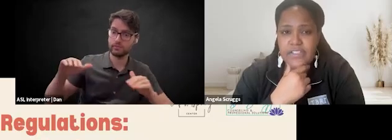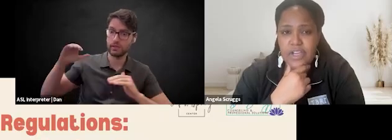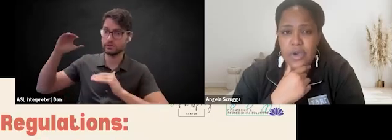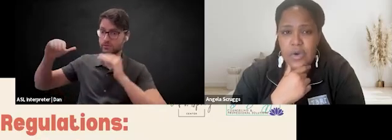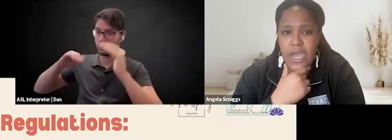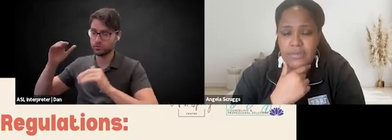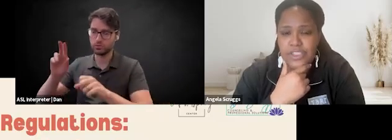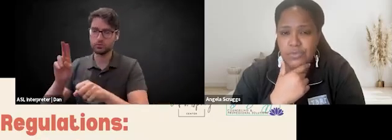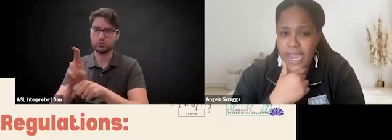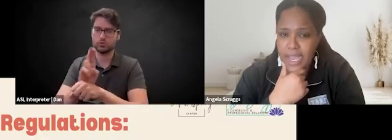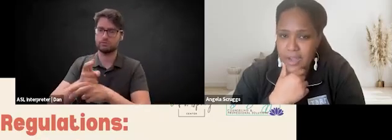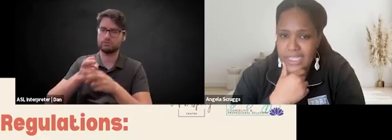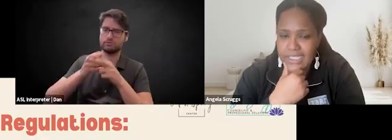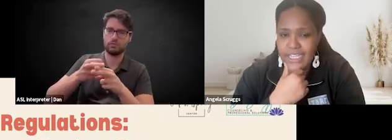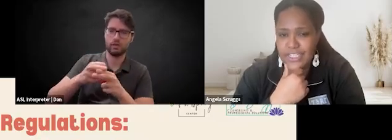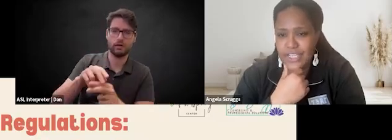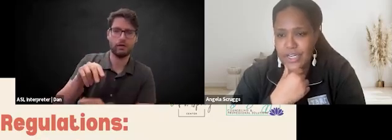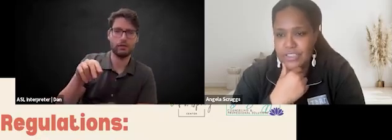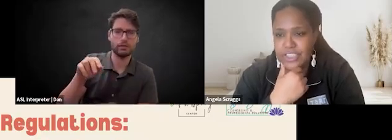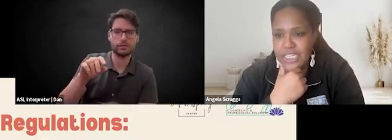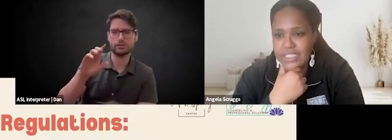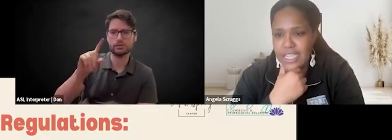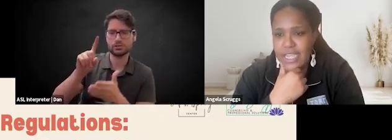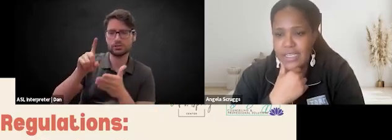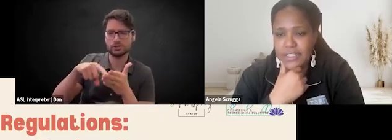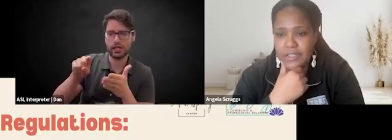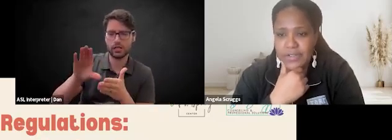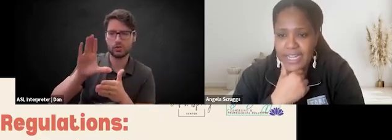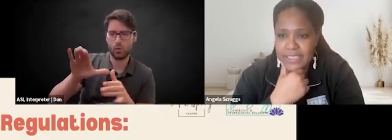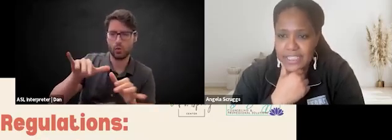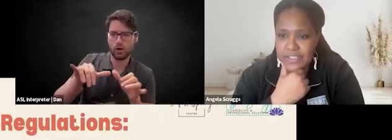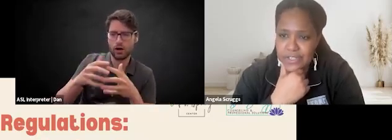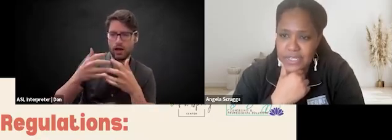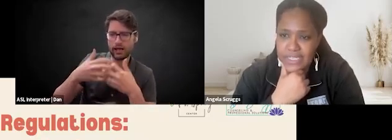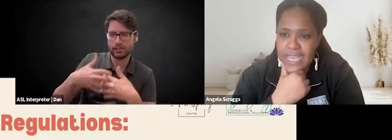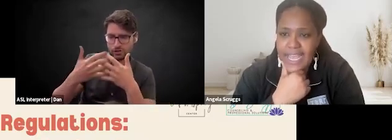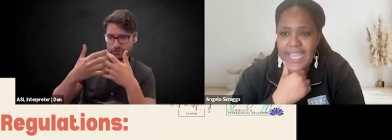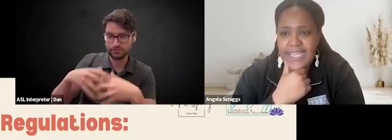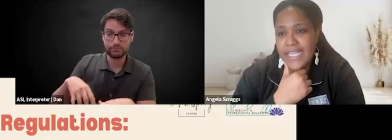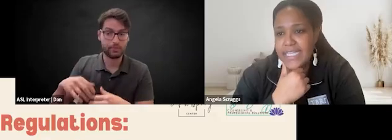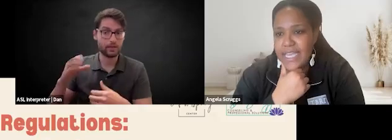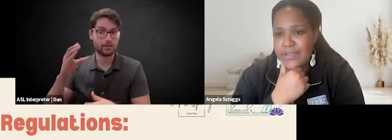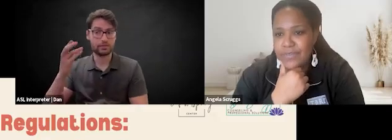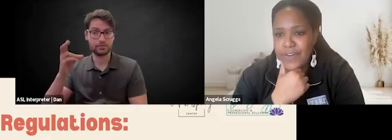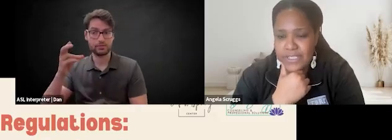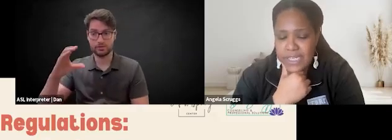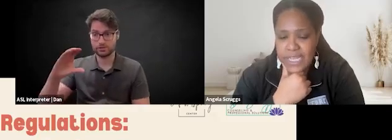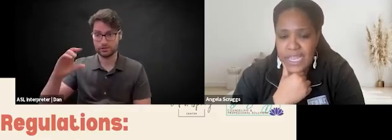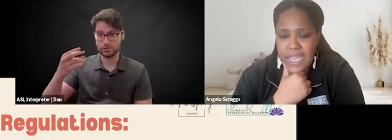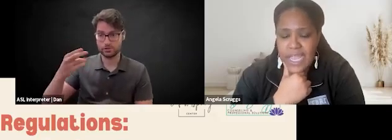And so, um... Cherrell is an intern. She is a clinical counseling student at Gallaudet University,